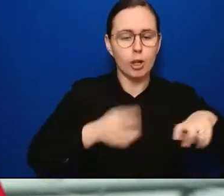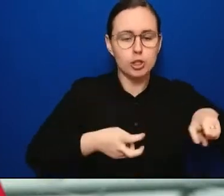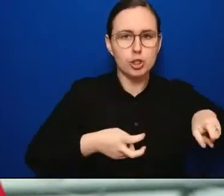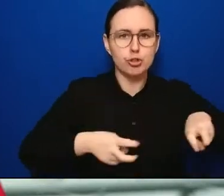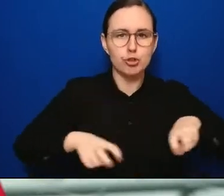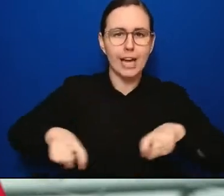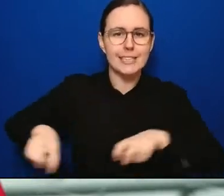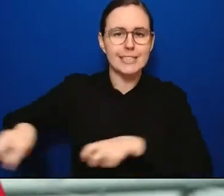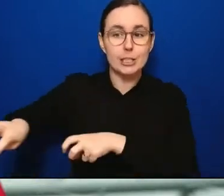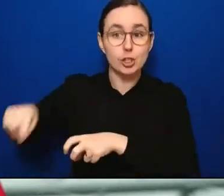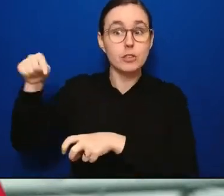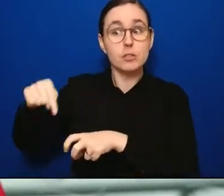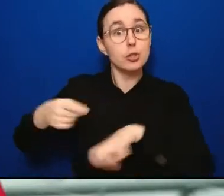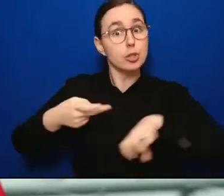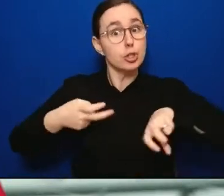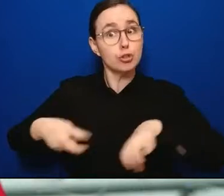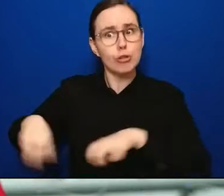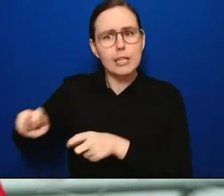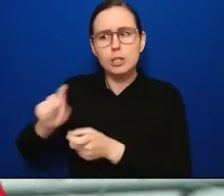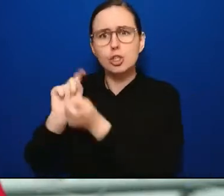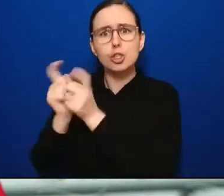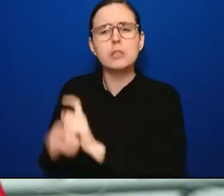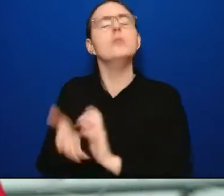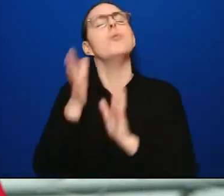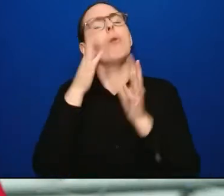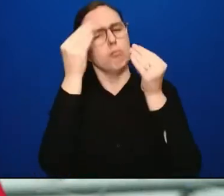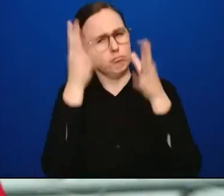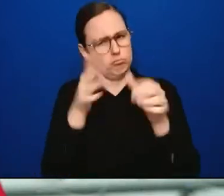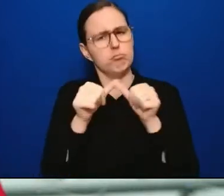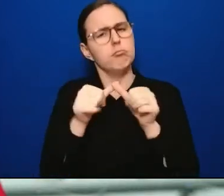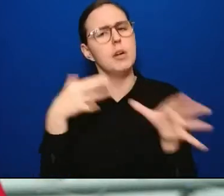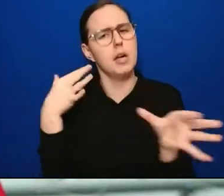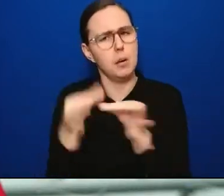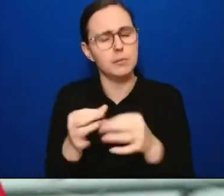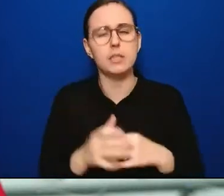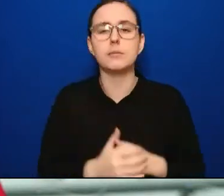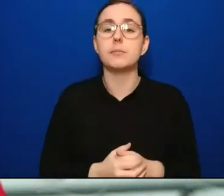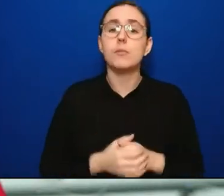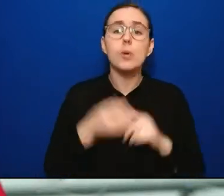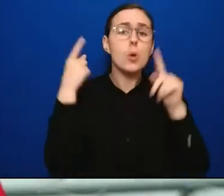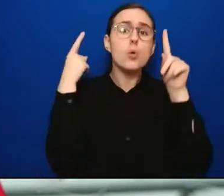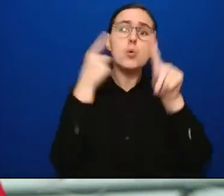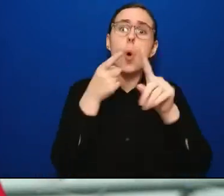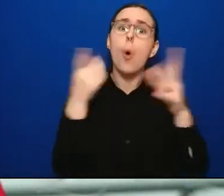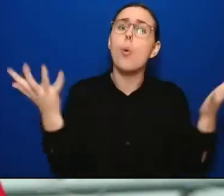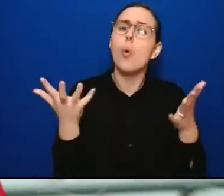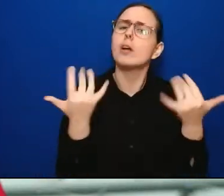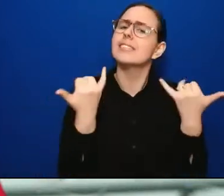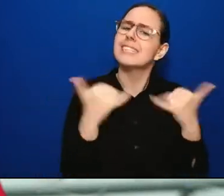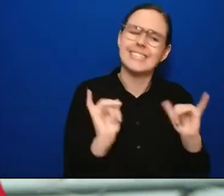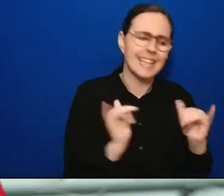have more details about that. But it will be looking at how do we make sure we have a way of